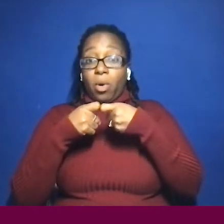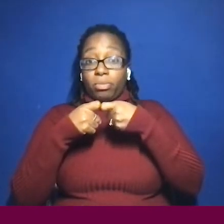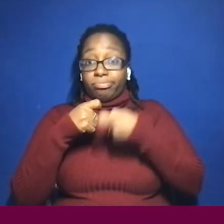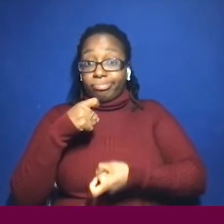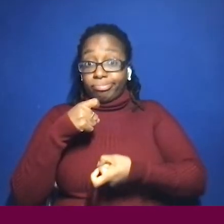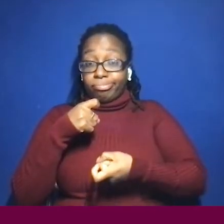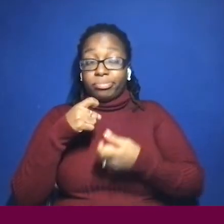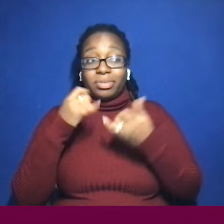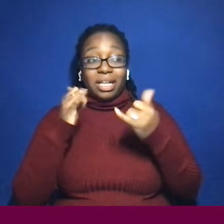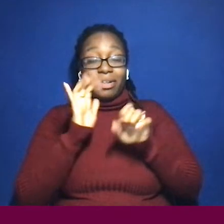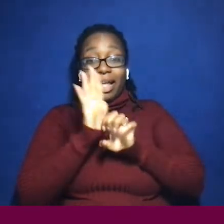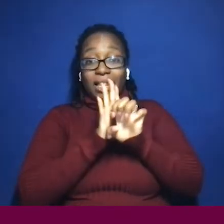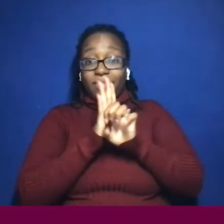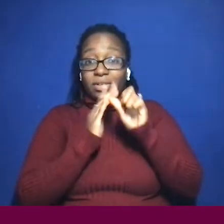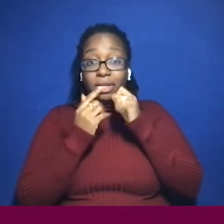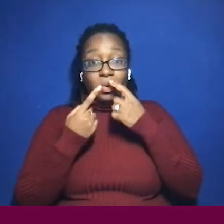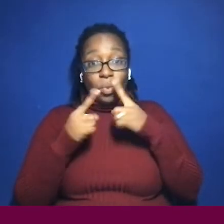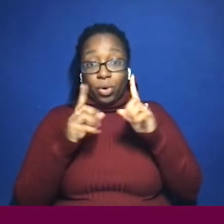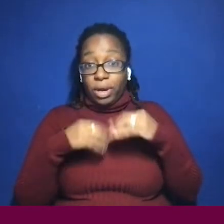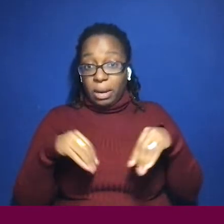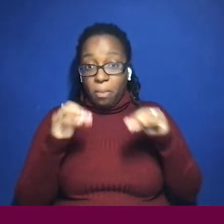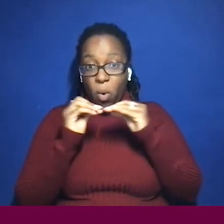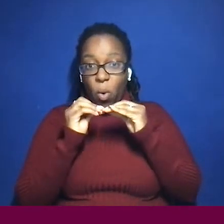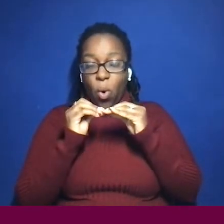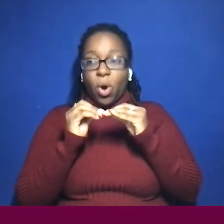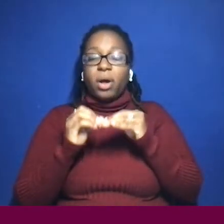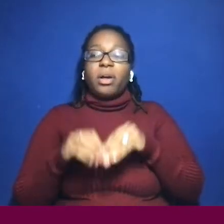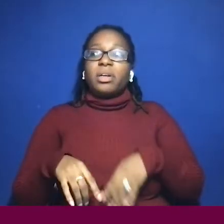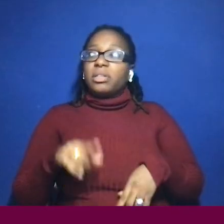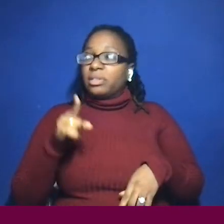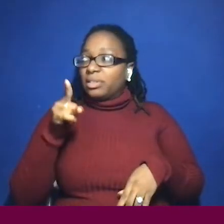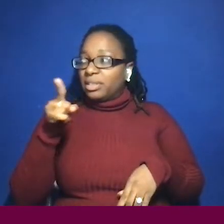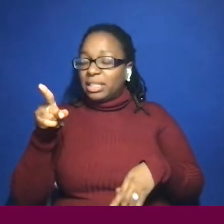elevators didn't work anymore, he was in a position of...